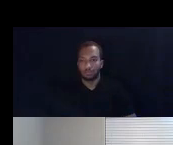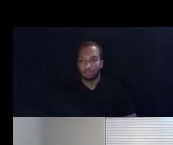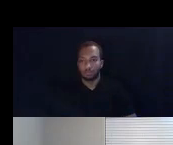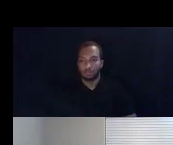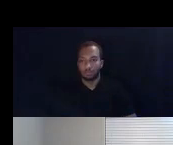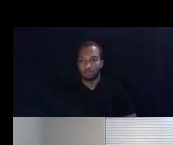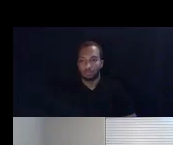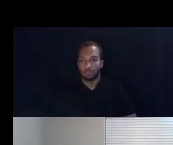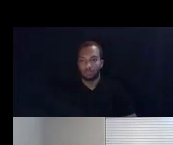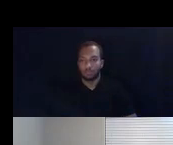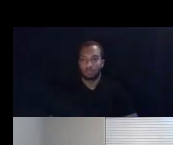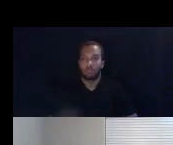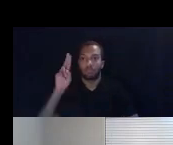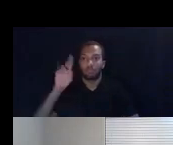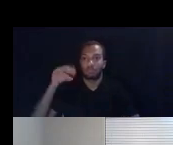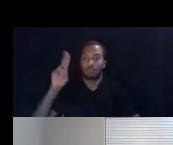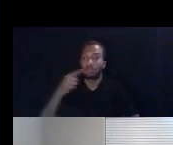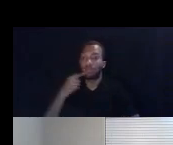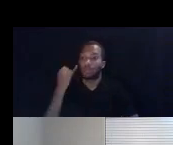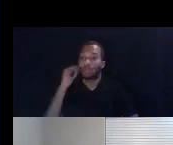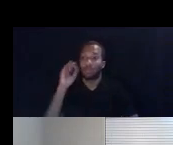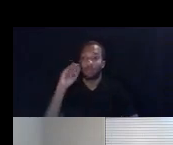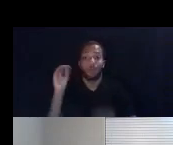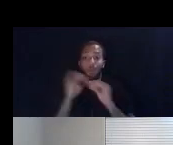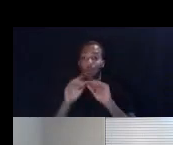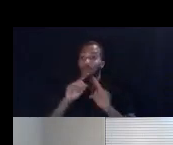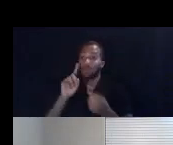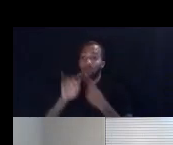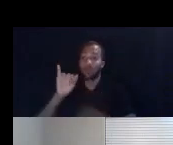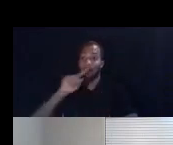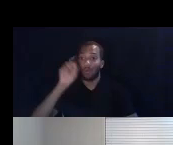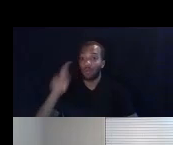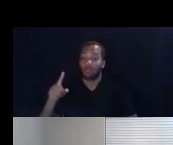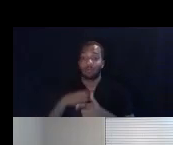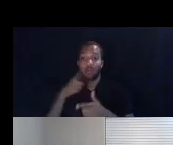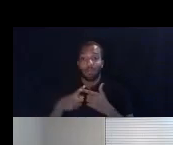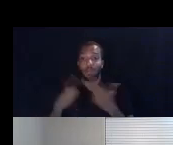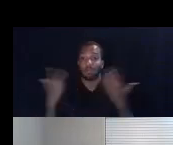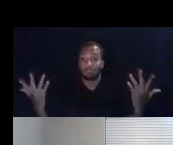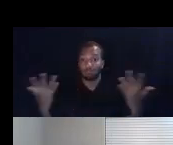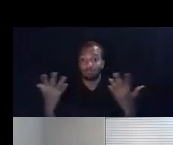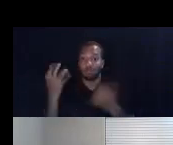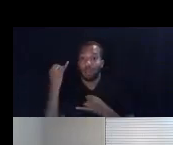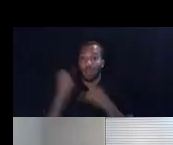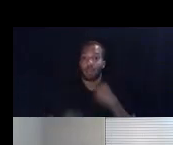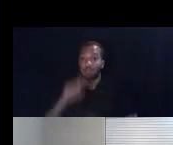And then if no one else has any responses to that question, the last question we have so far,